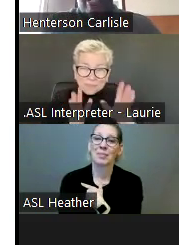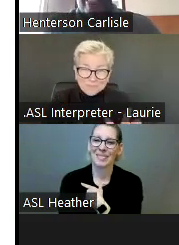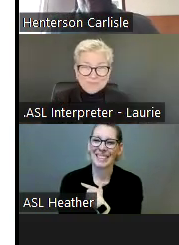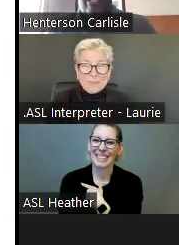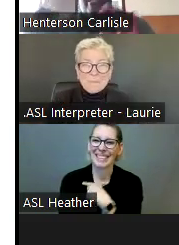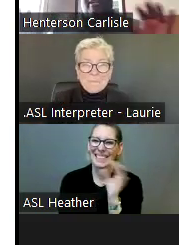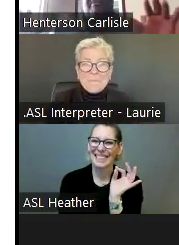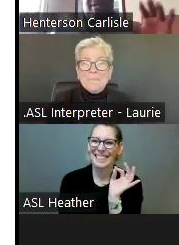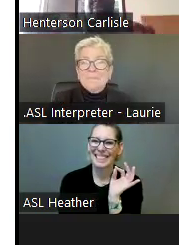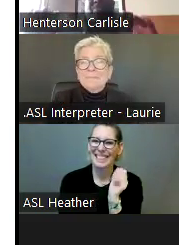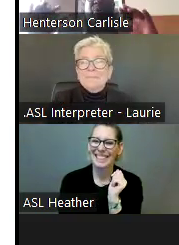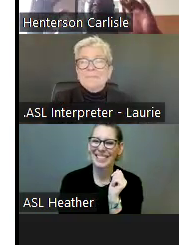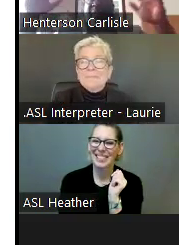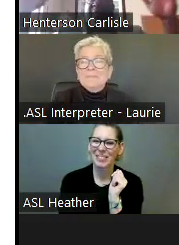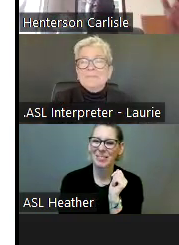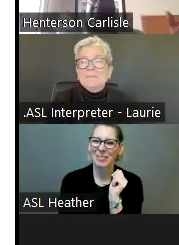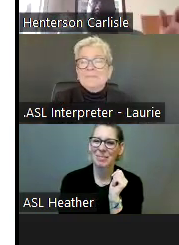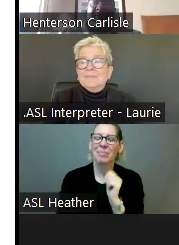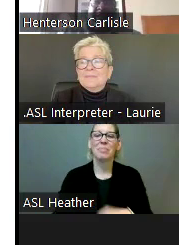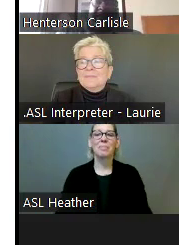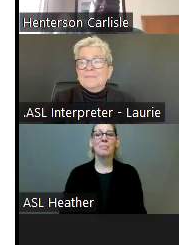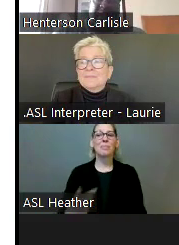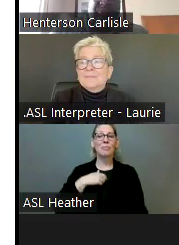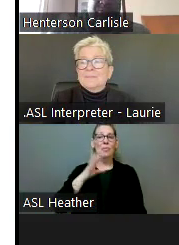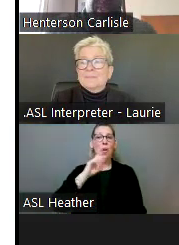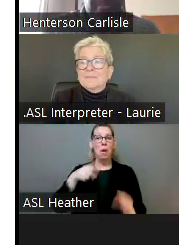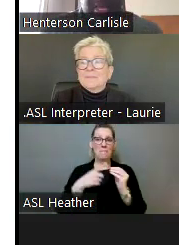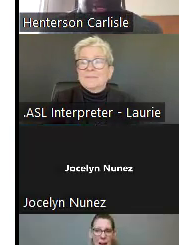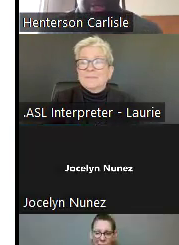Again what I talked about was more bigger picture and I think through the panel, you're